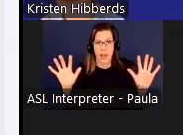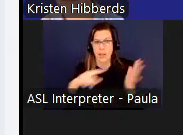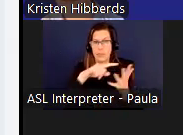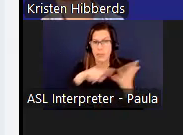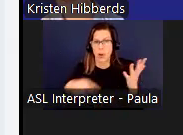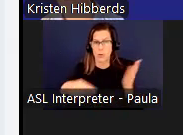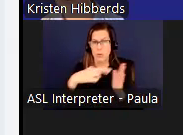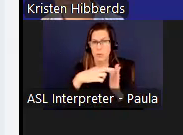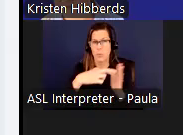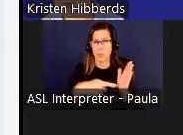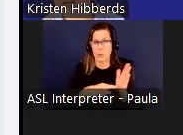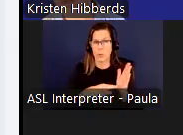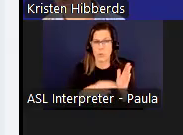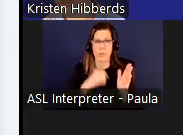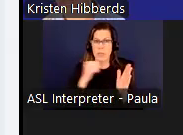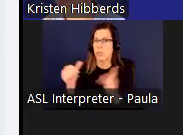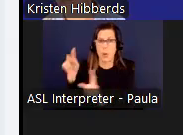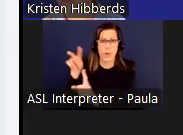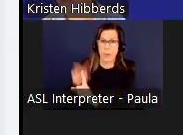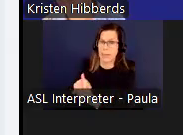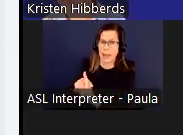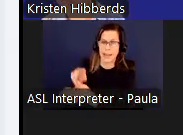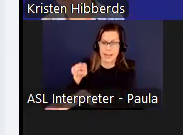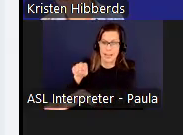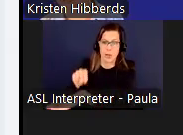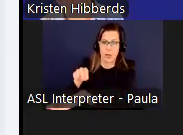apply in the nursing facilities. John.